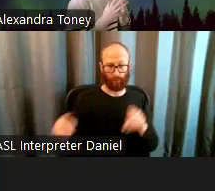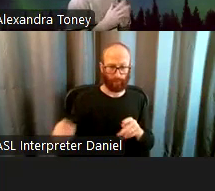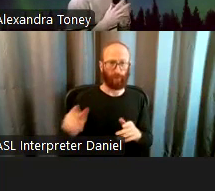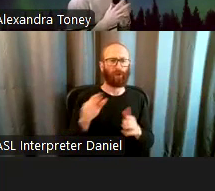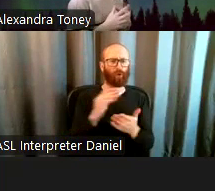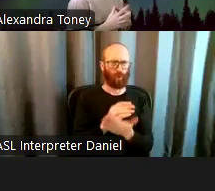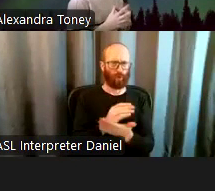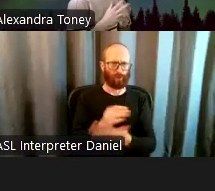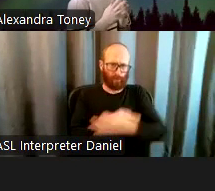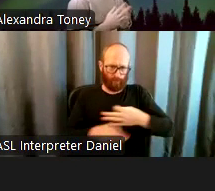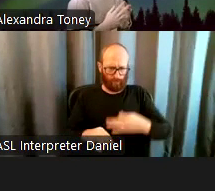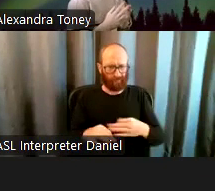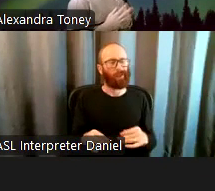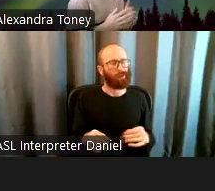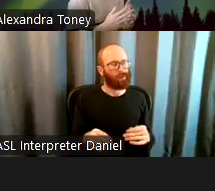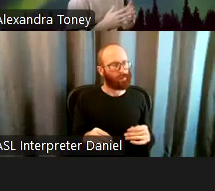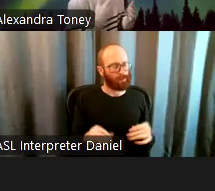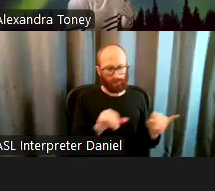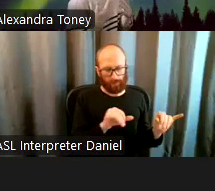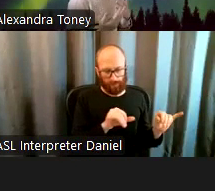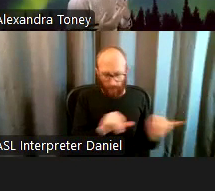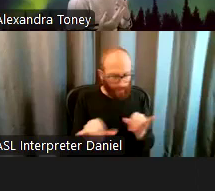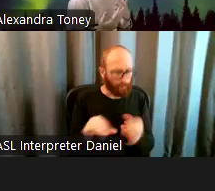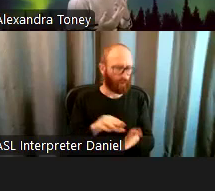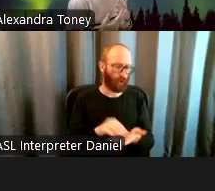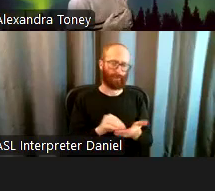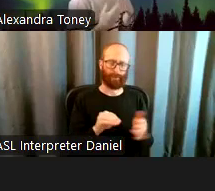learning standards for the courses where they're offering credit for,